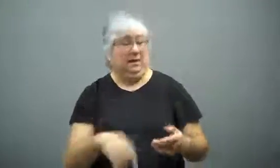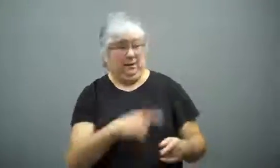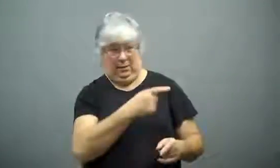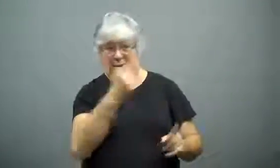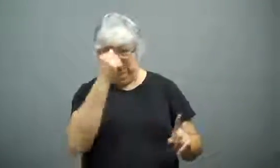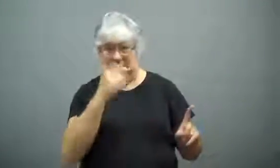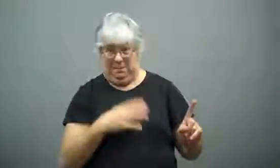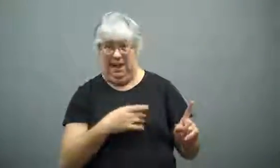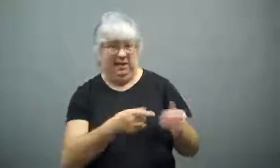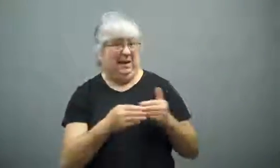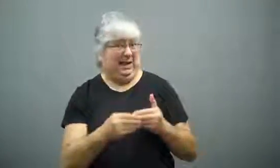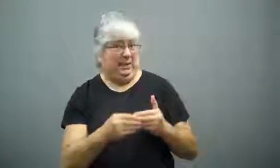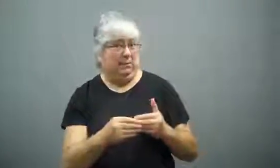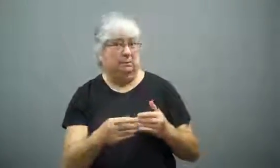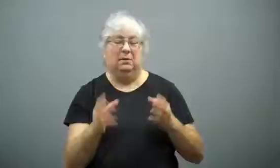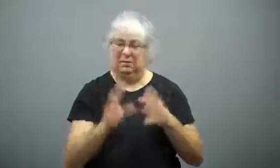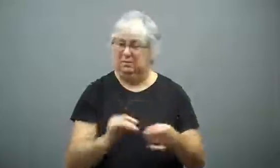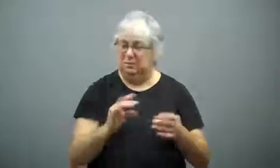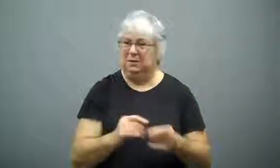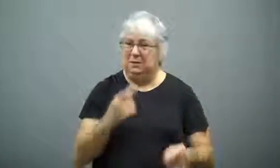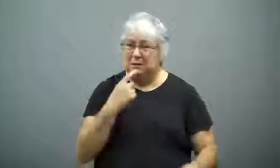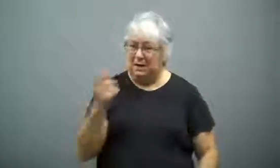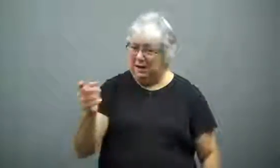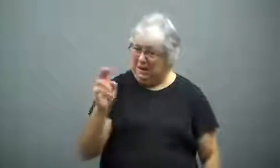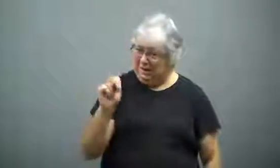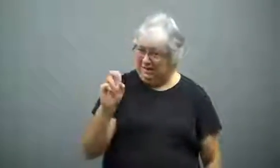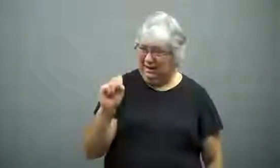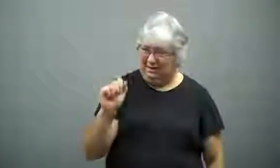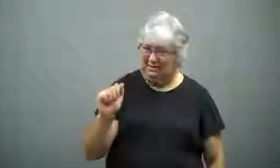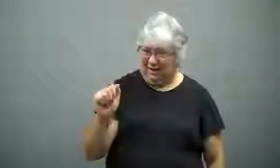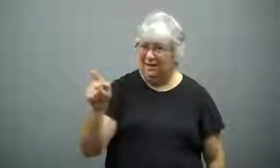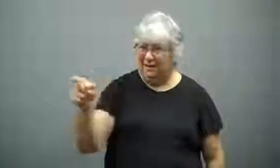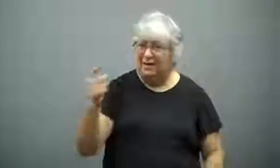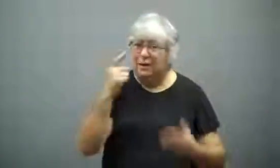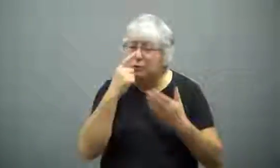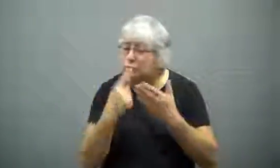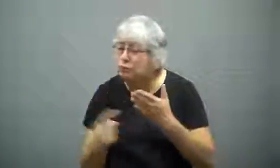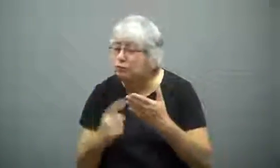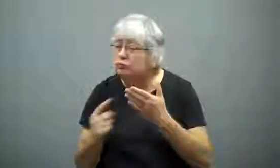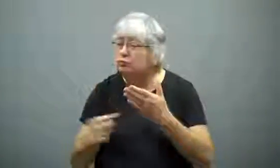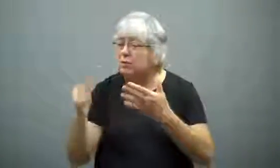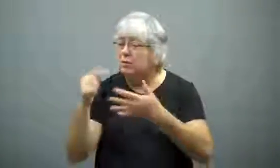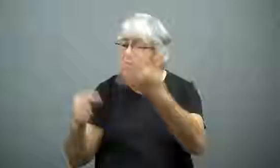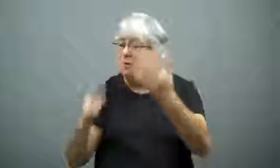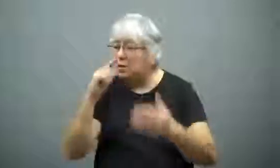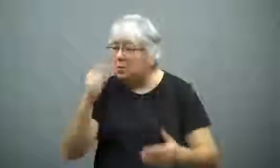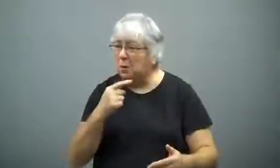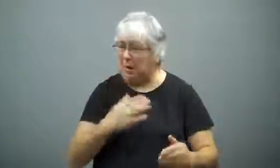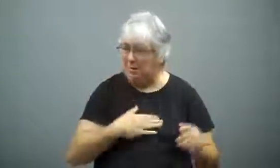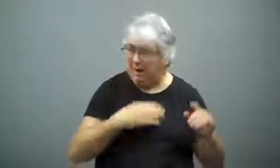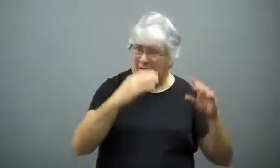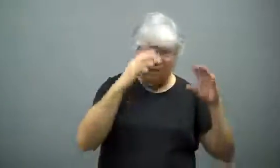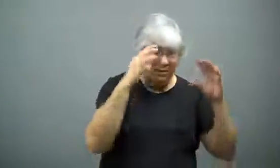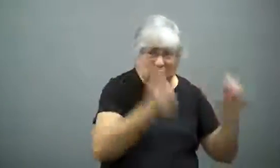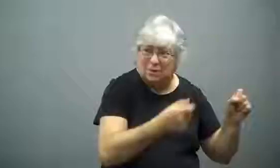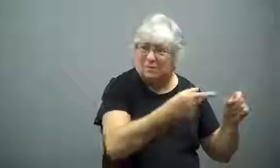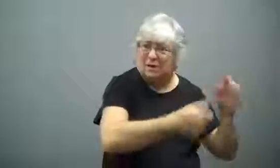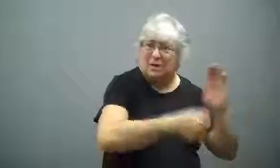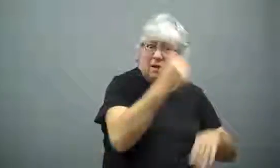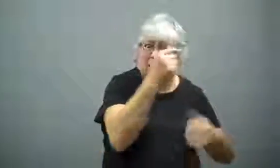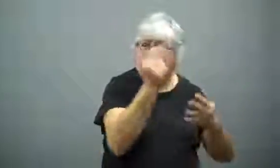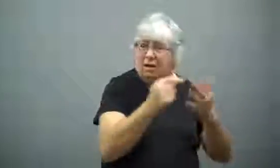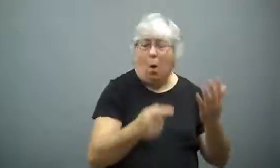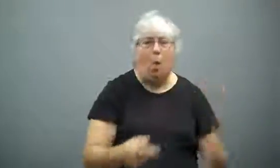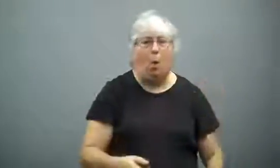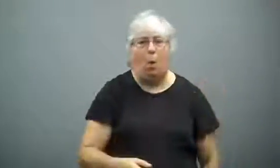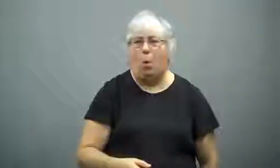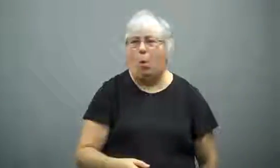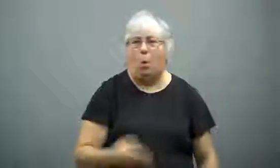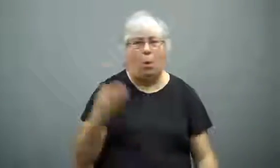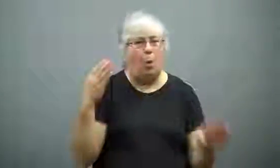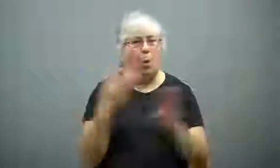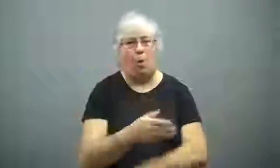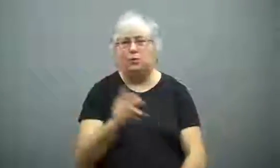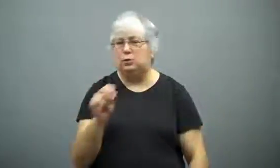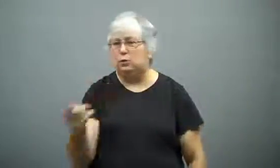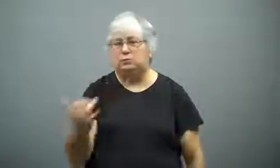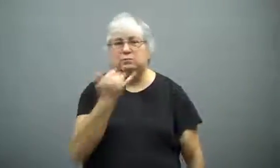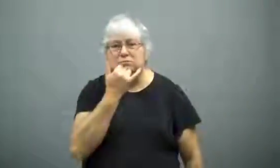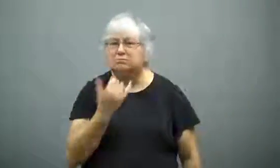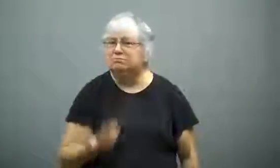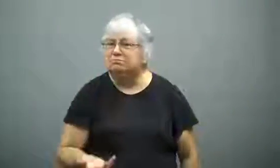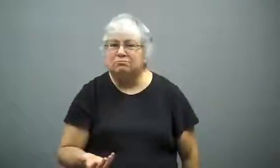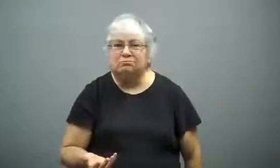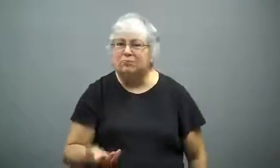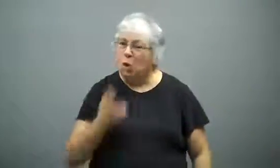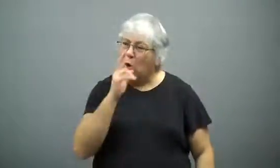He said the NSA's violation of the president's privacy was over the top.